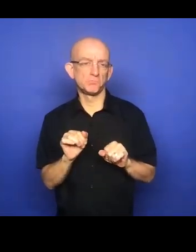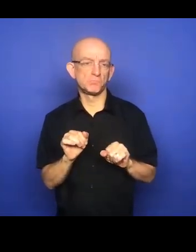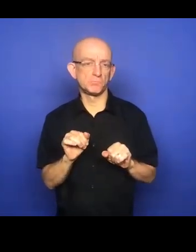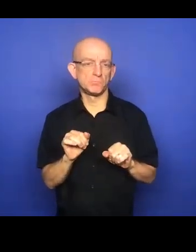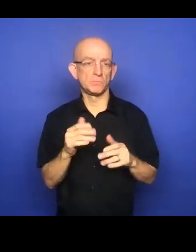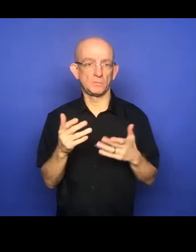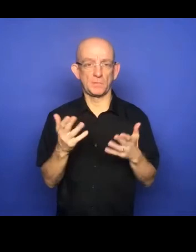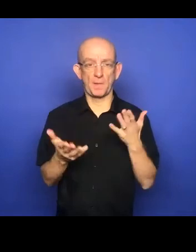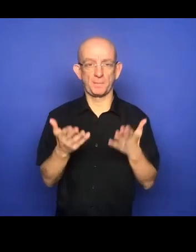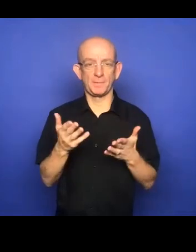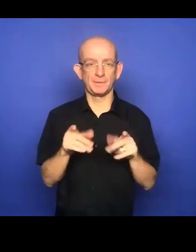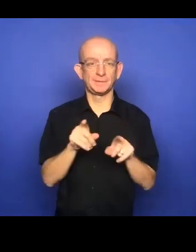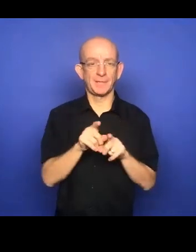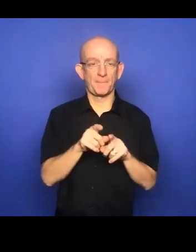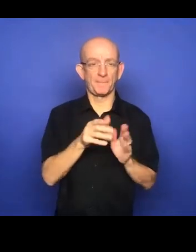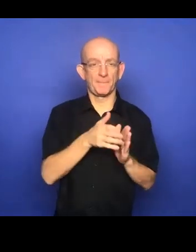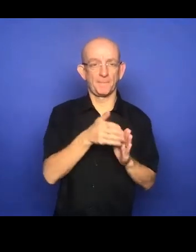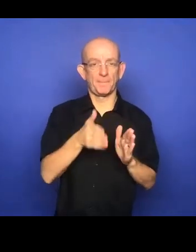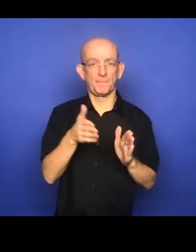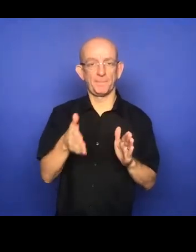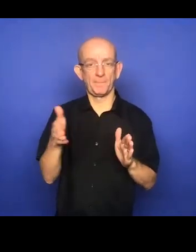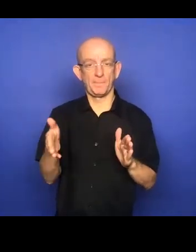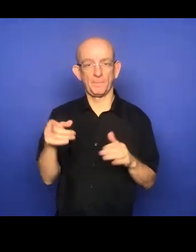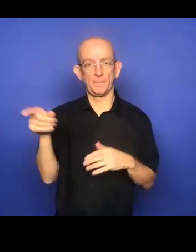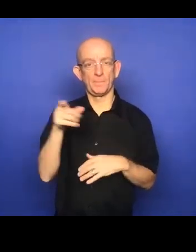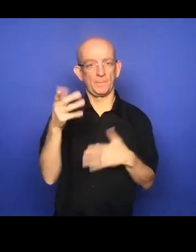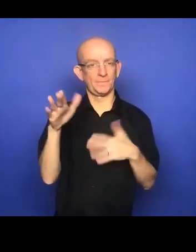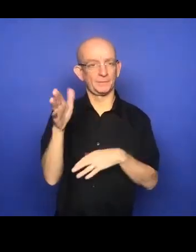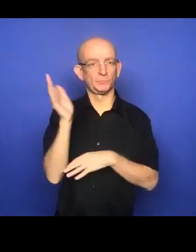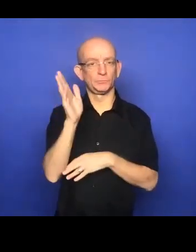can do it in the same order